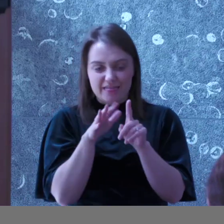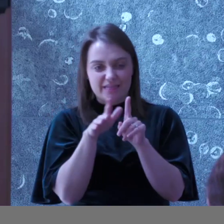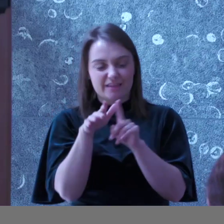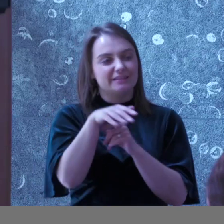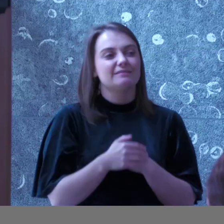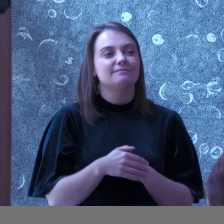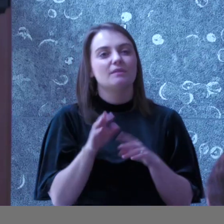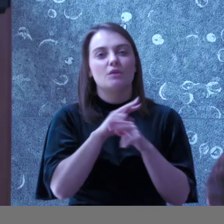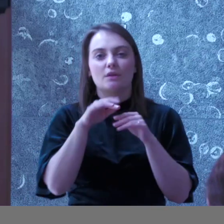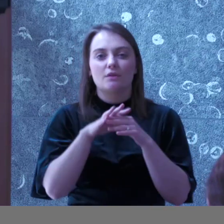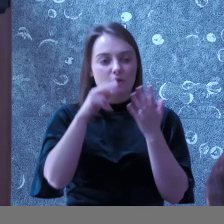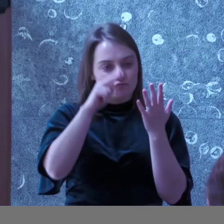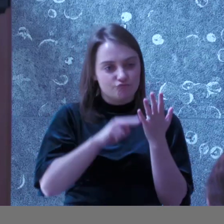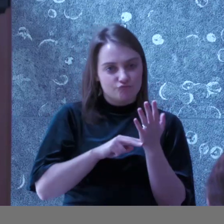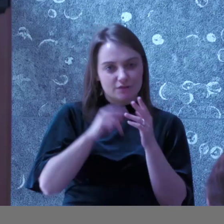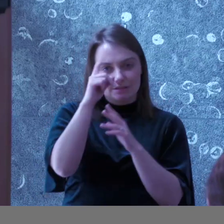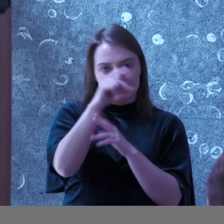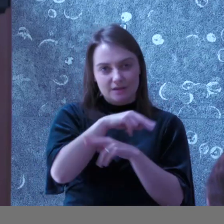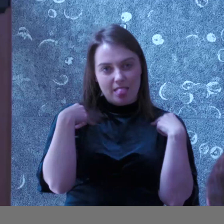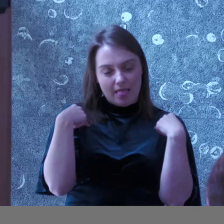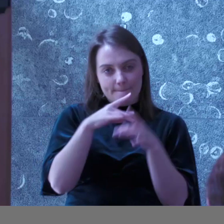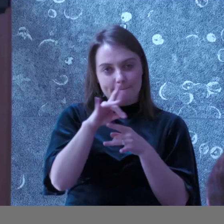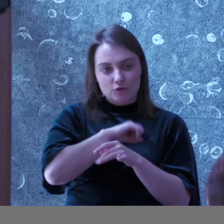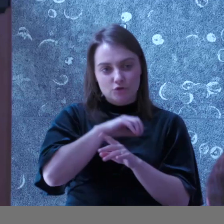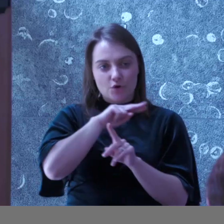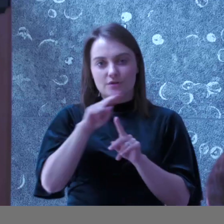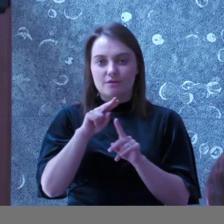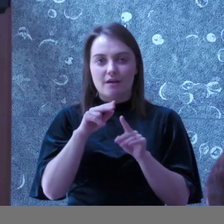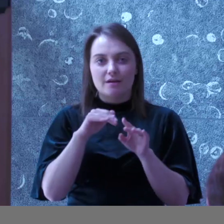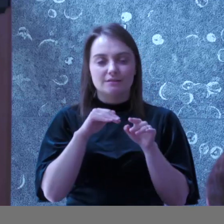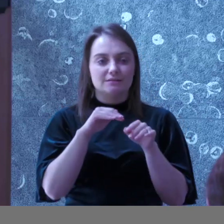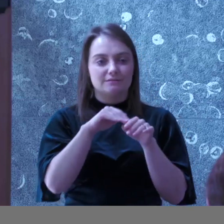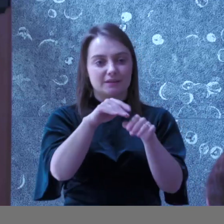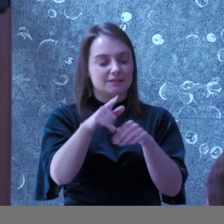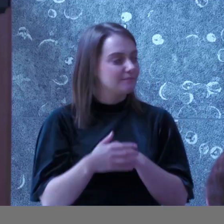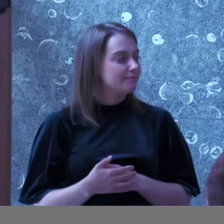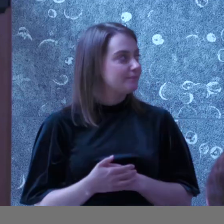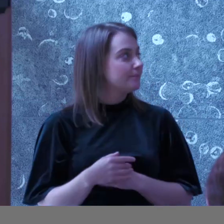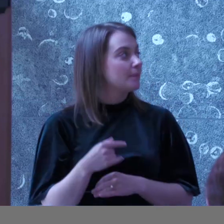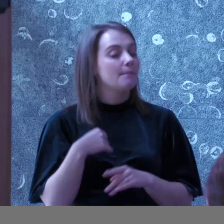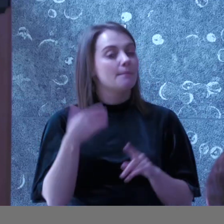complicating language and I took the approach actually I am going to come up with things